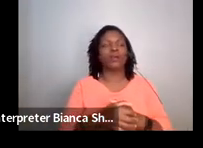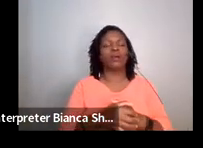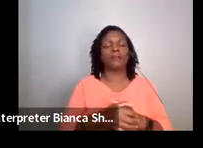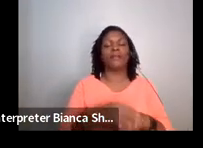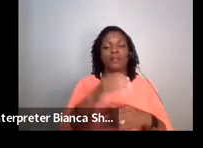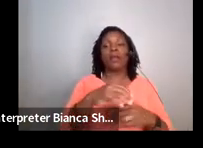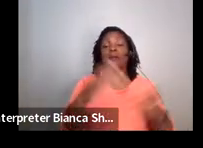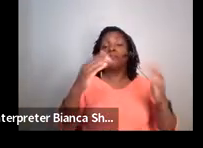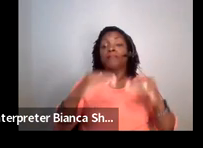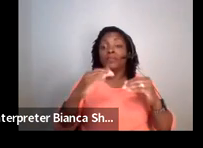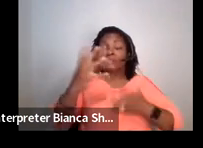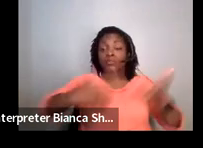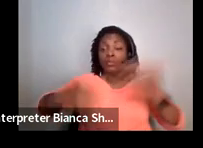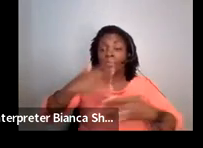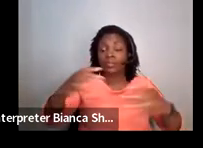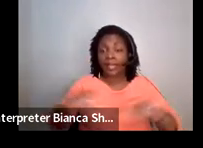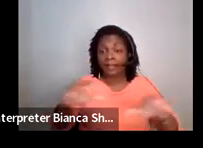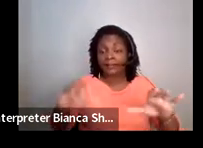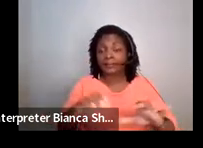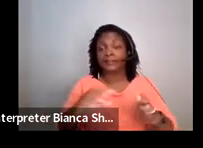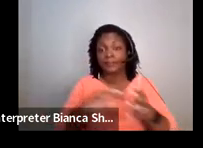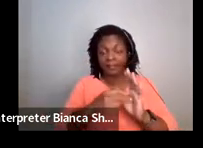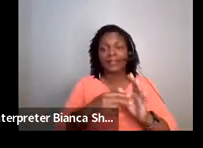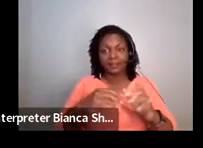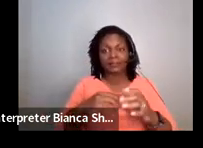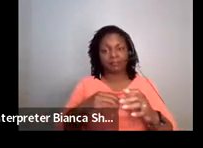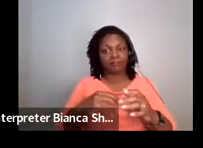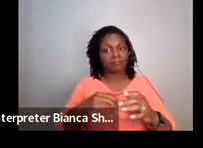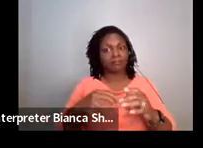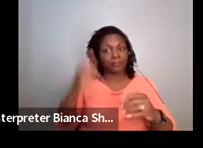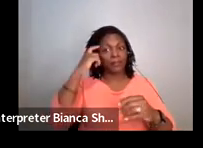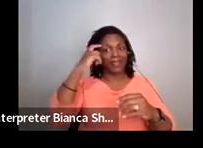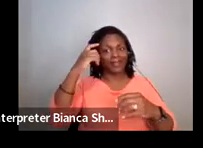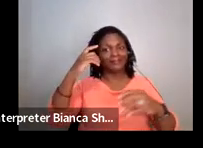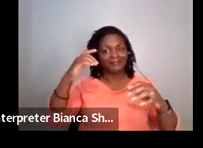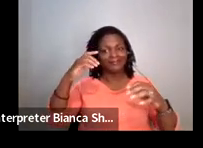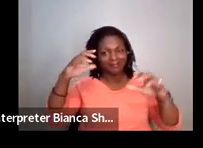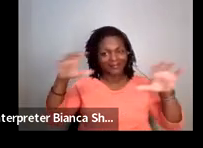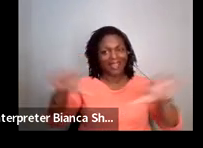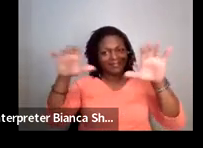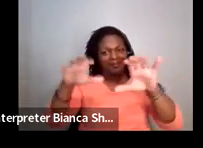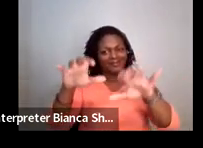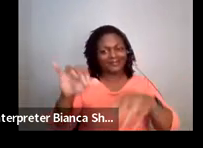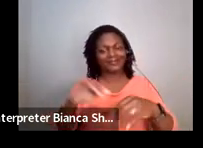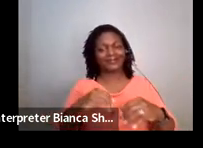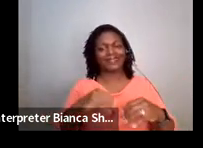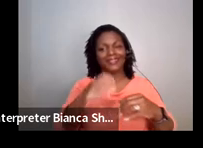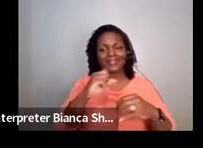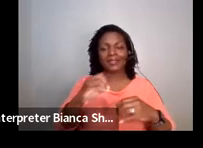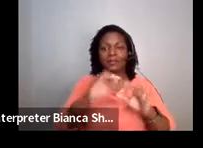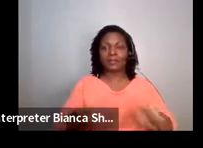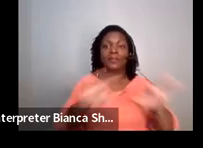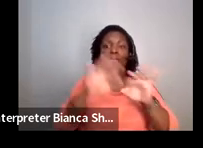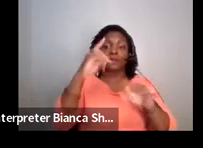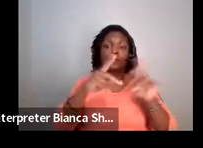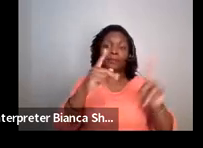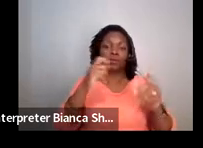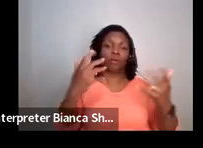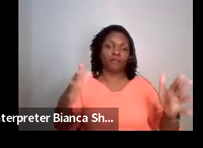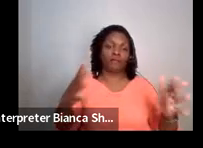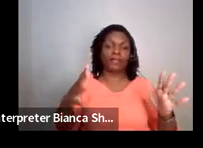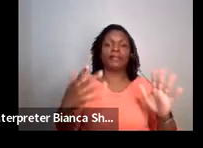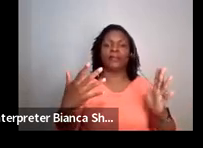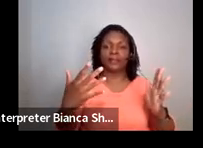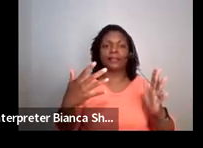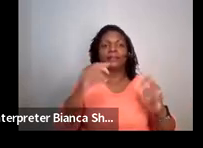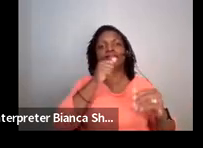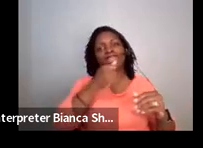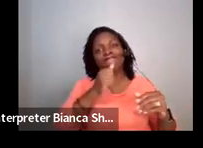And we want you to know that staying socially active is important for those people who are already suffering and who are already in this disease.